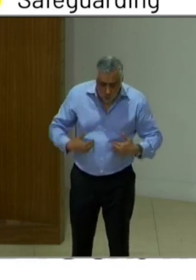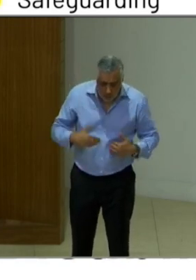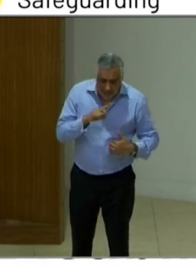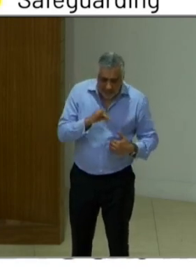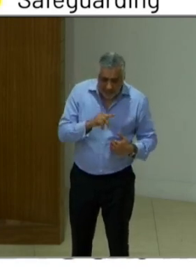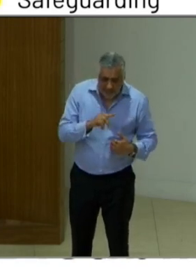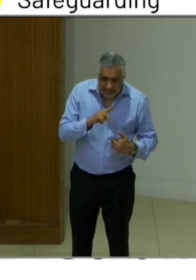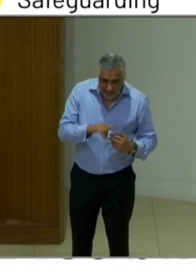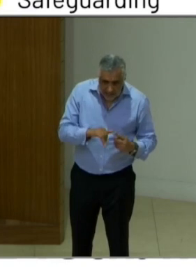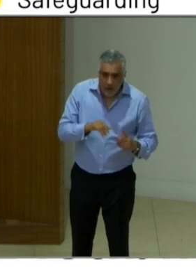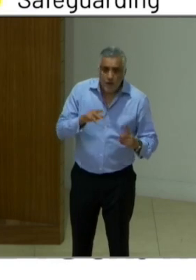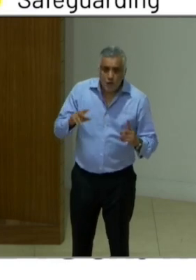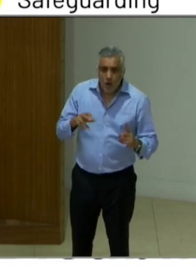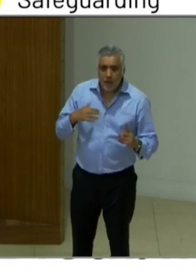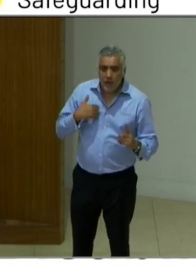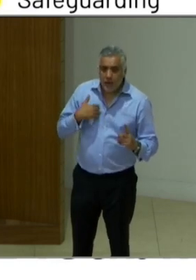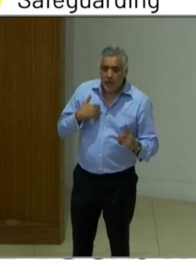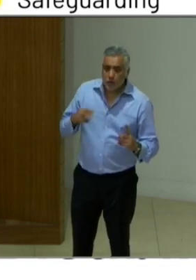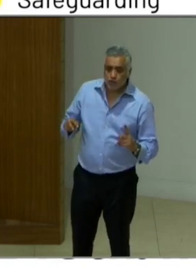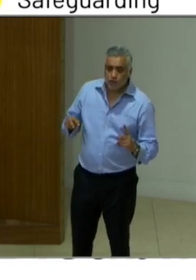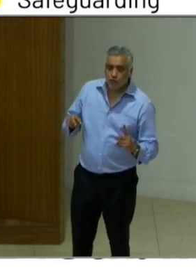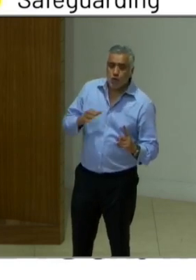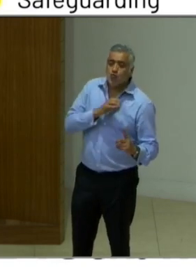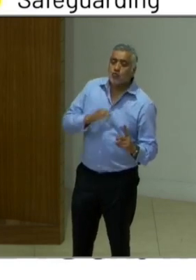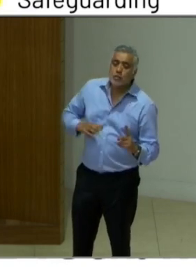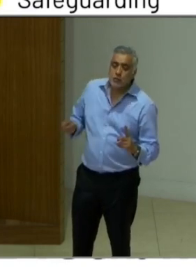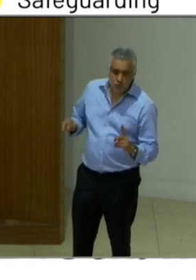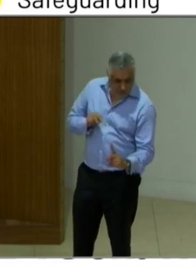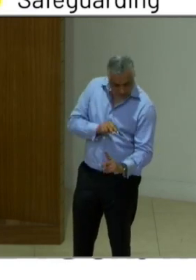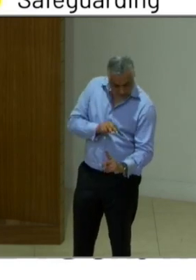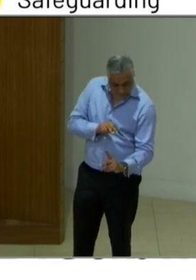from a Christian perspective and care for vulnerable people and